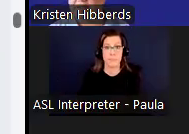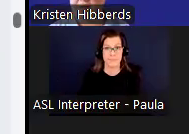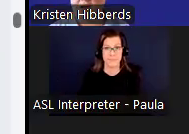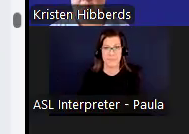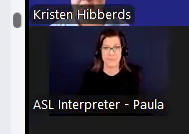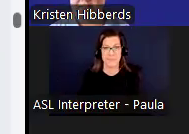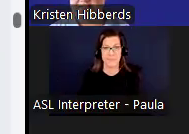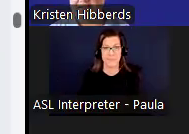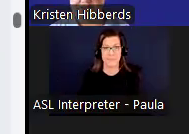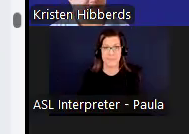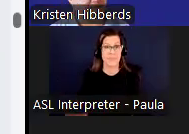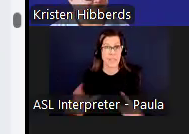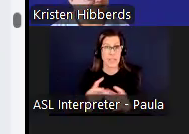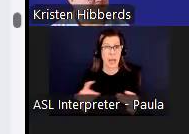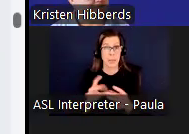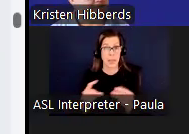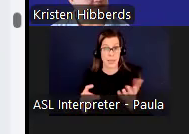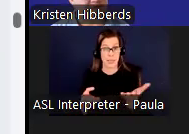for this section? Yes.